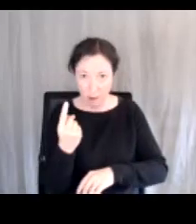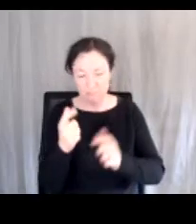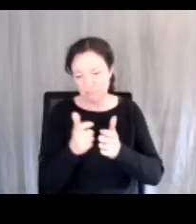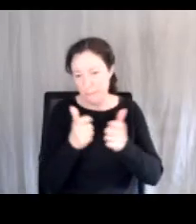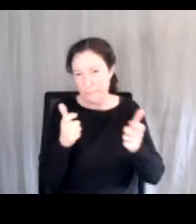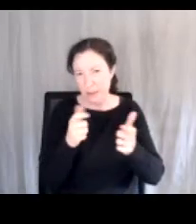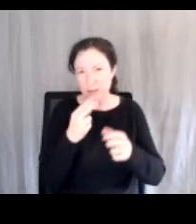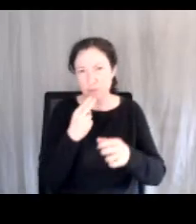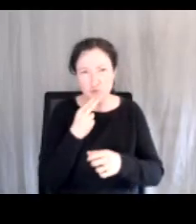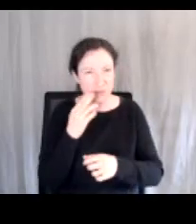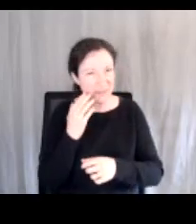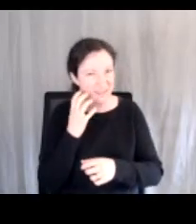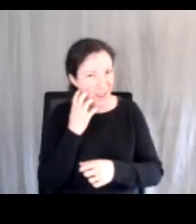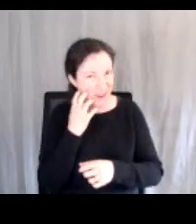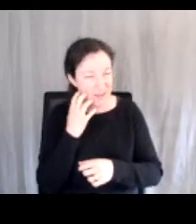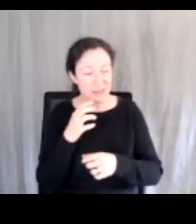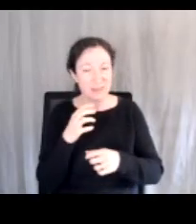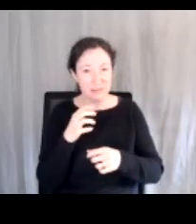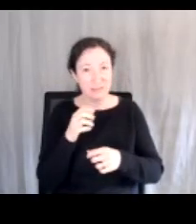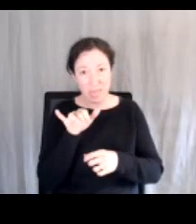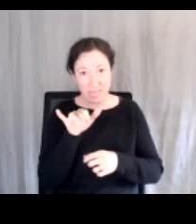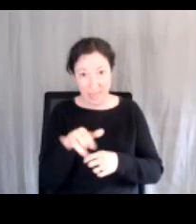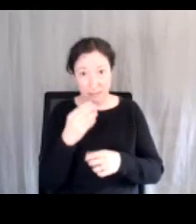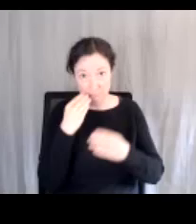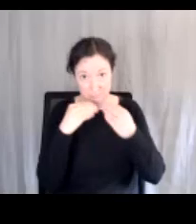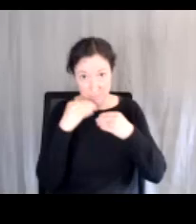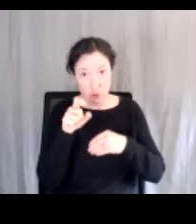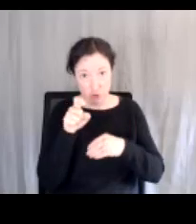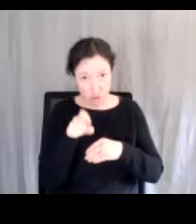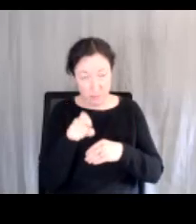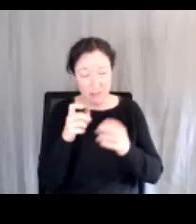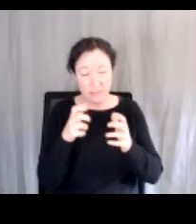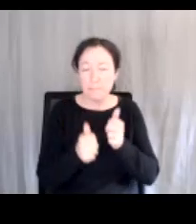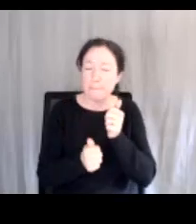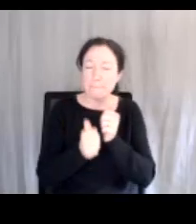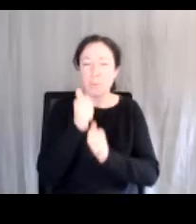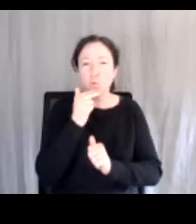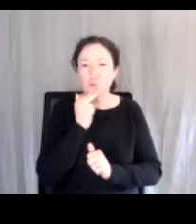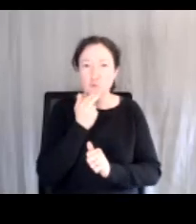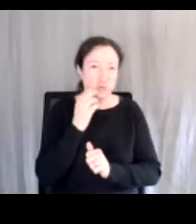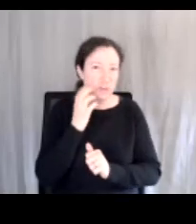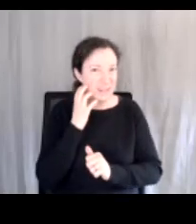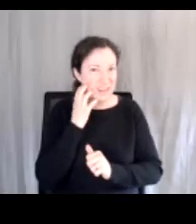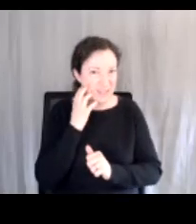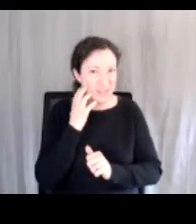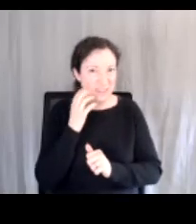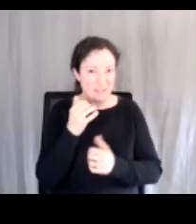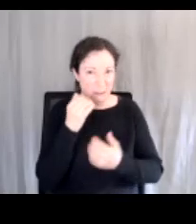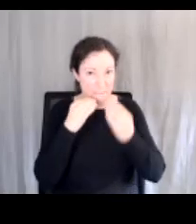Your lunch should be the most nutrient dense meal of the day. Everybody's looking at it at lunch like, oh, I've got a cheese stick and a yogurt cup.